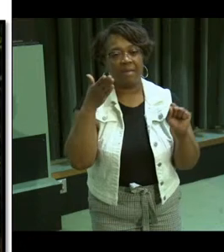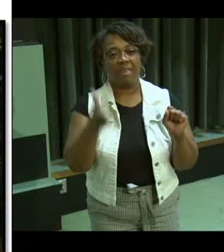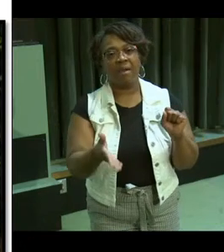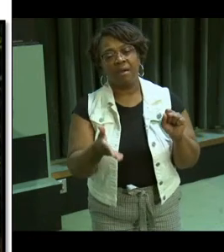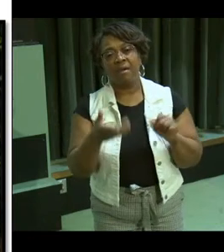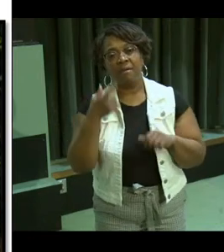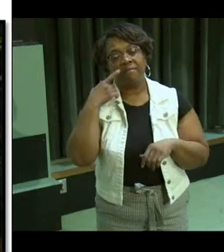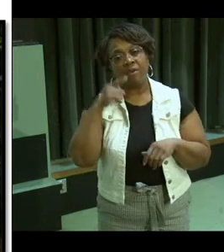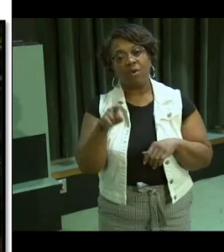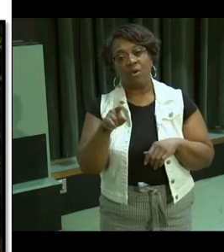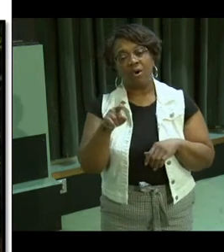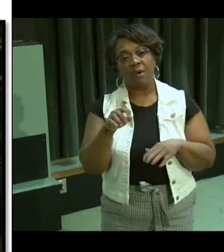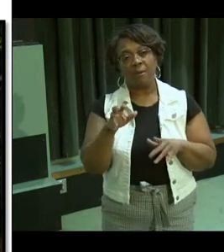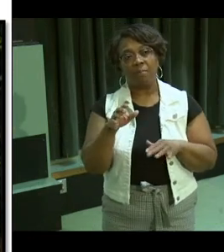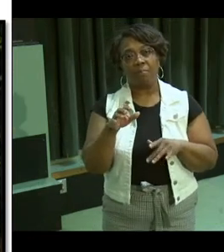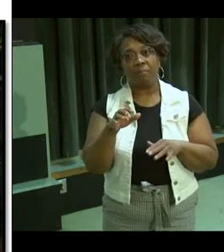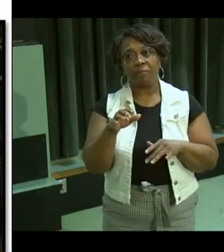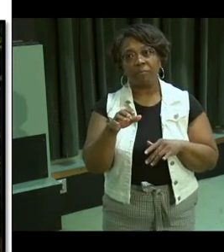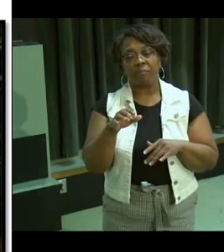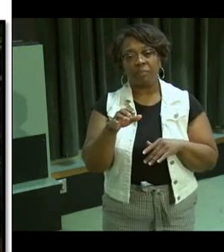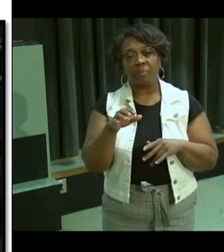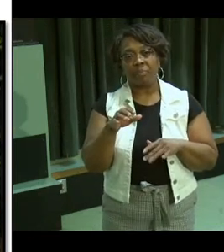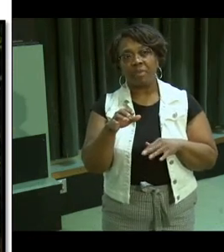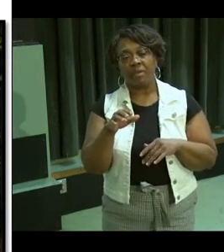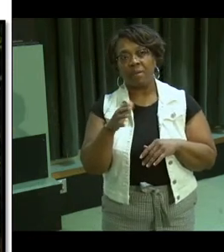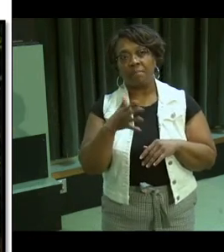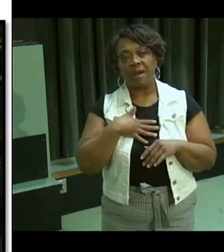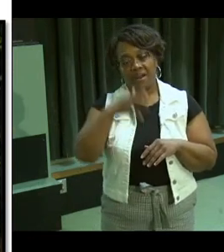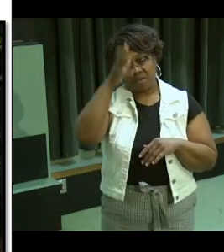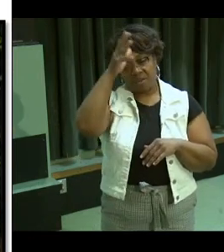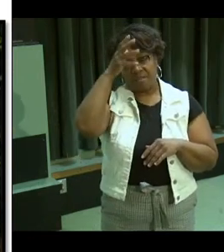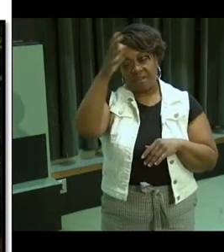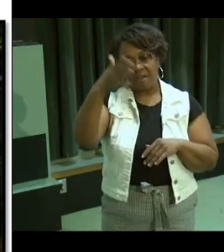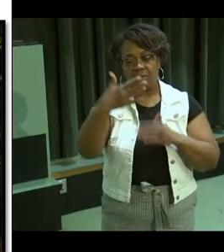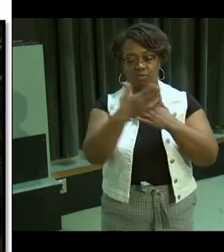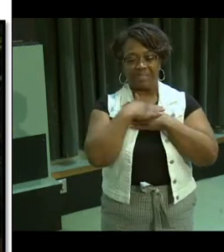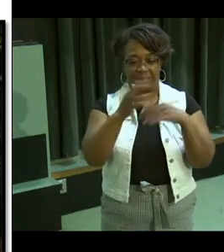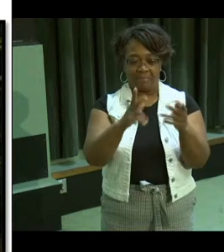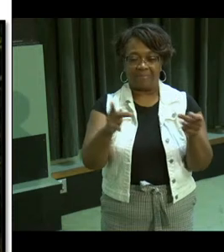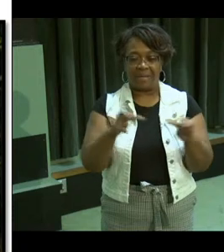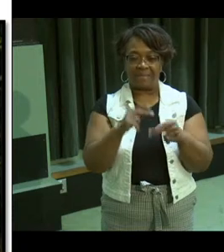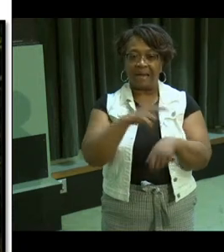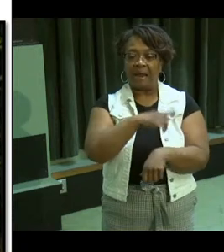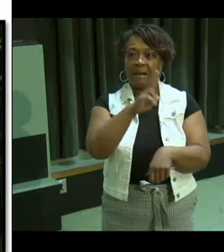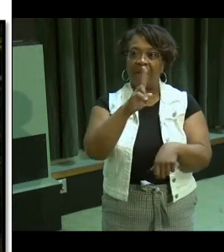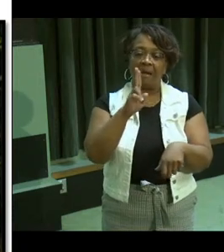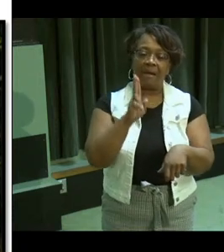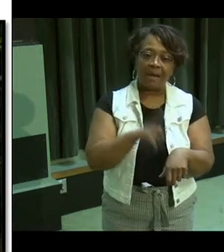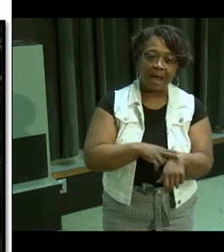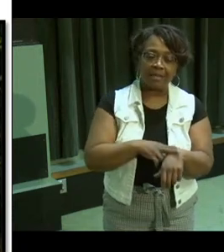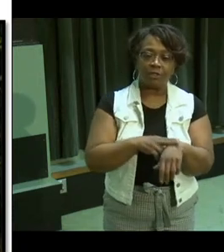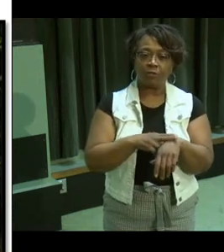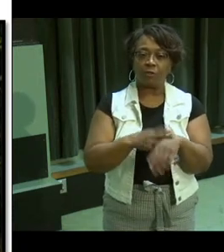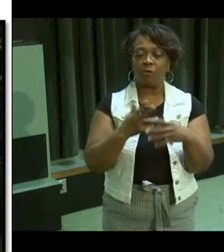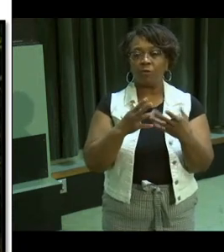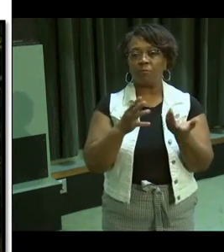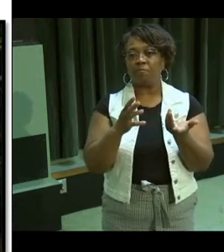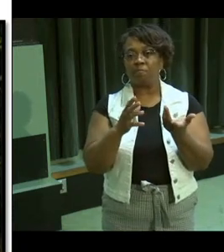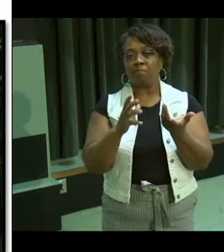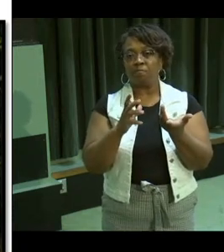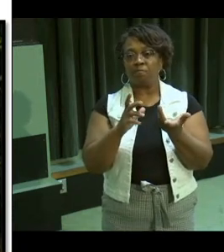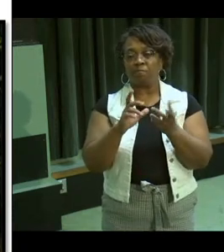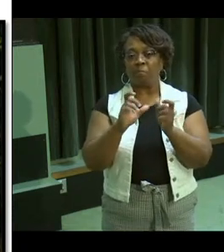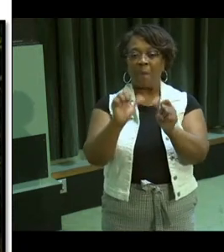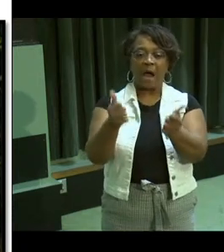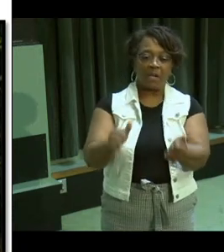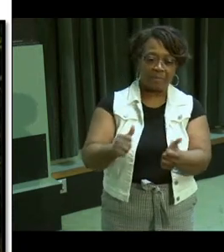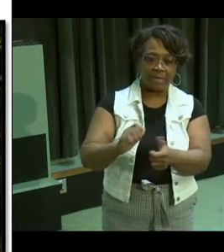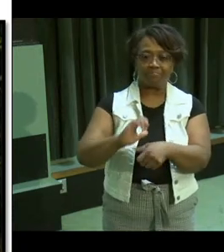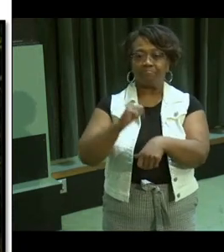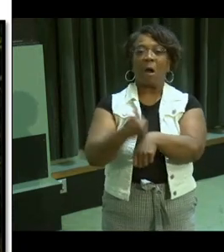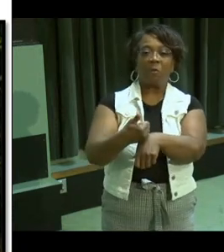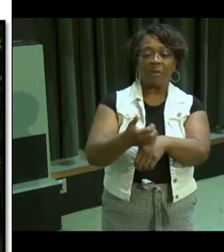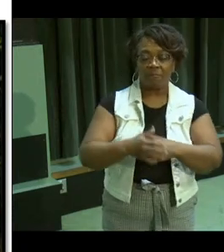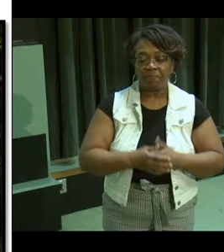make, my grandfather's resting